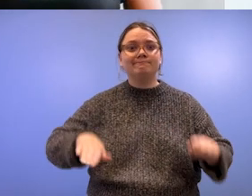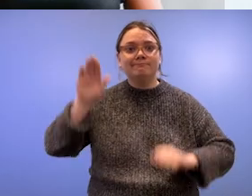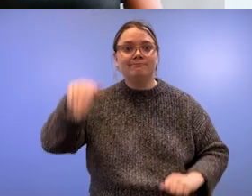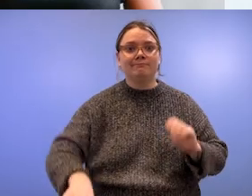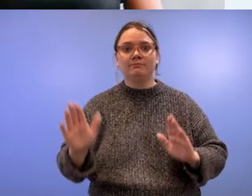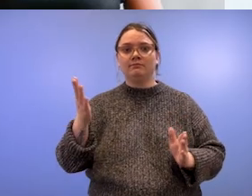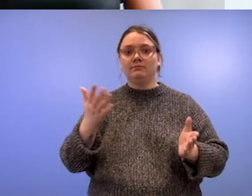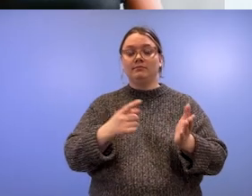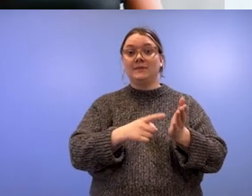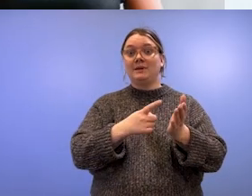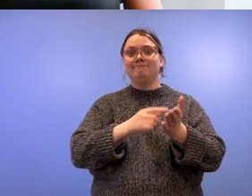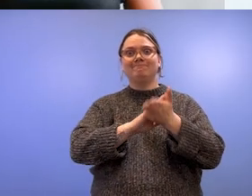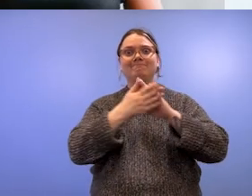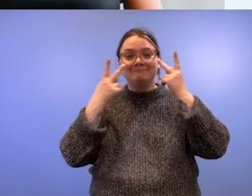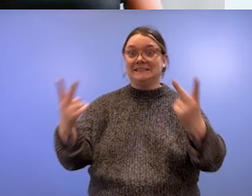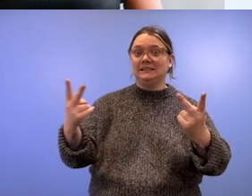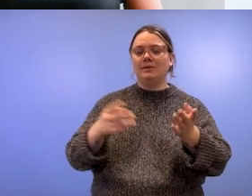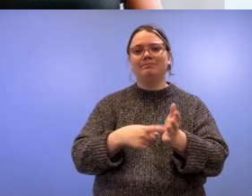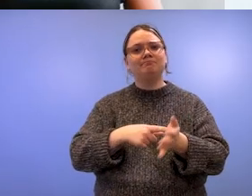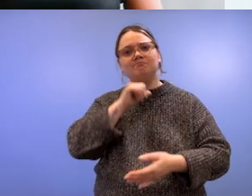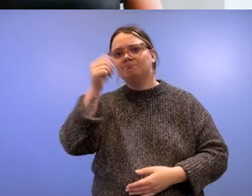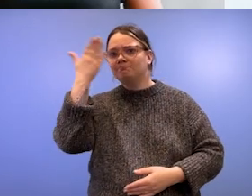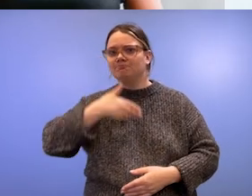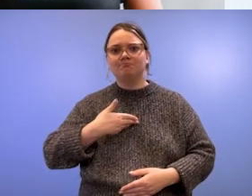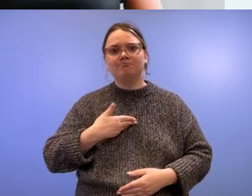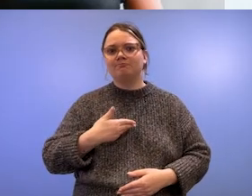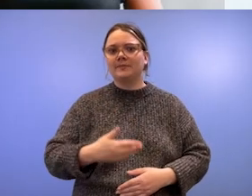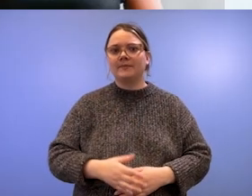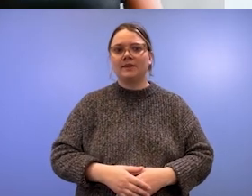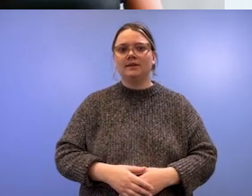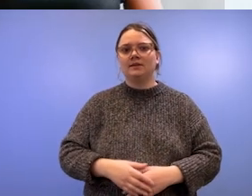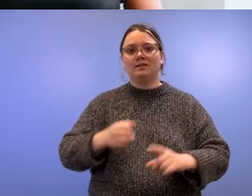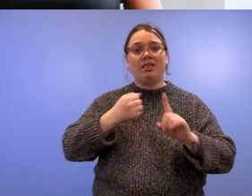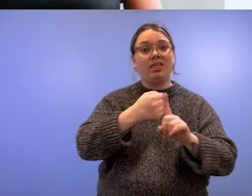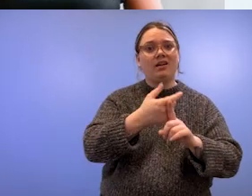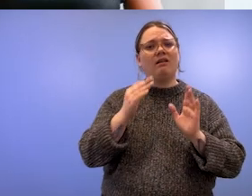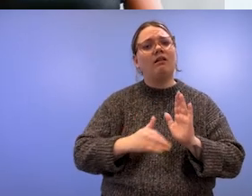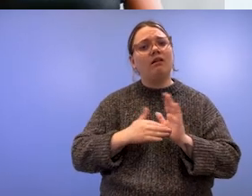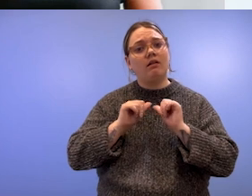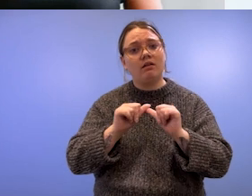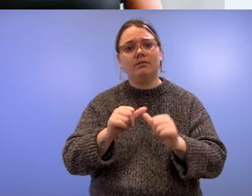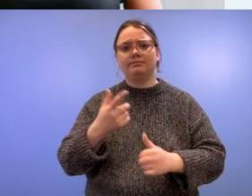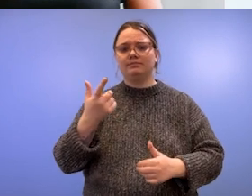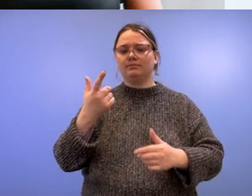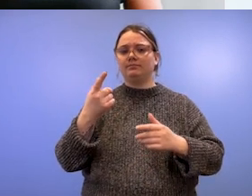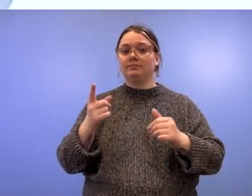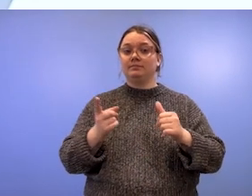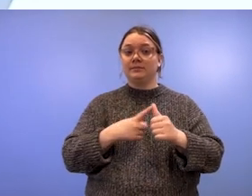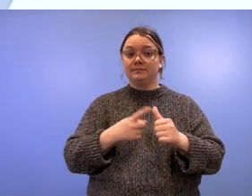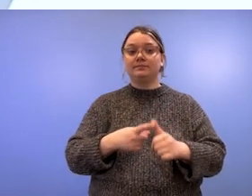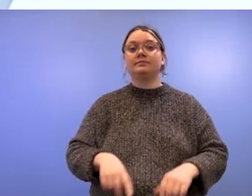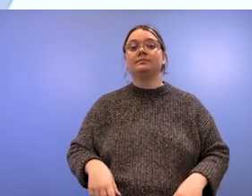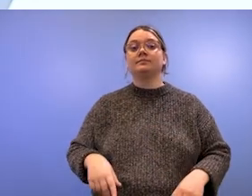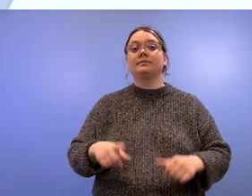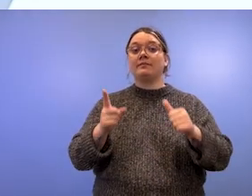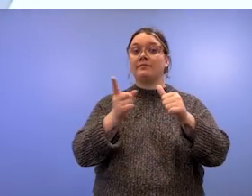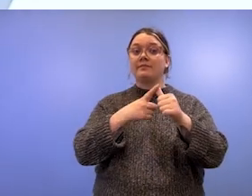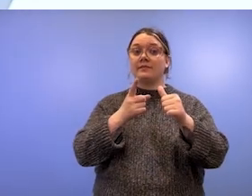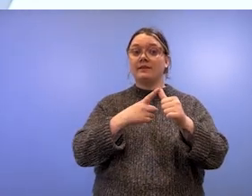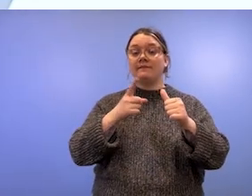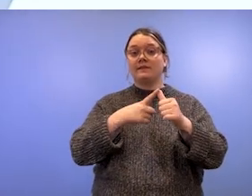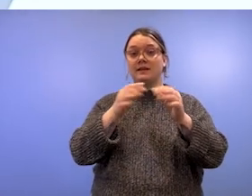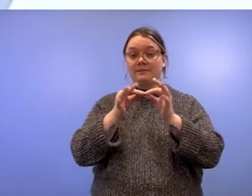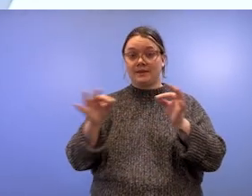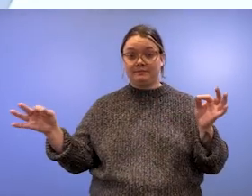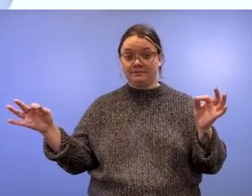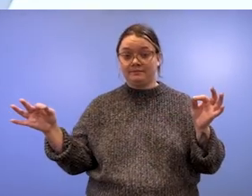between being visible and invisible and episodic or reoccurring in nature. And so this brings us to